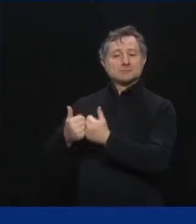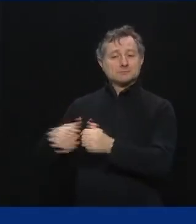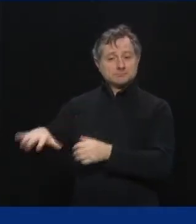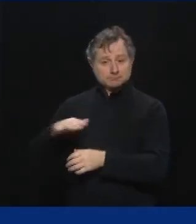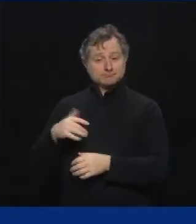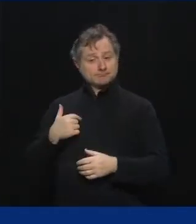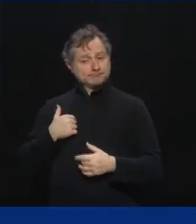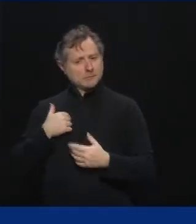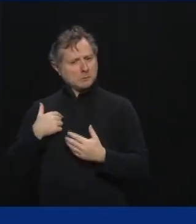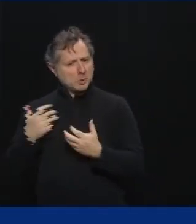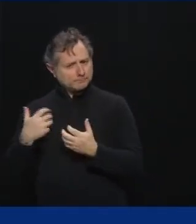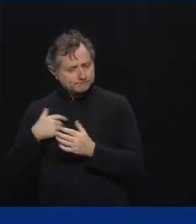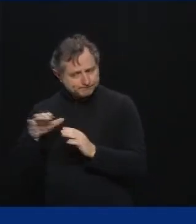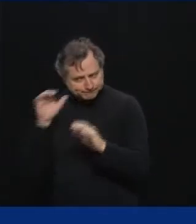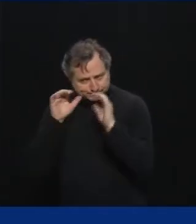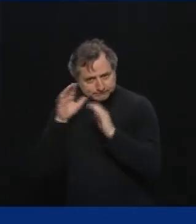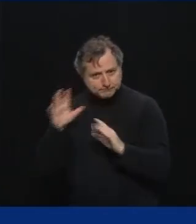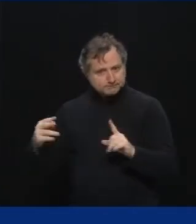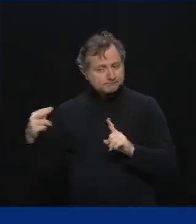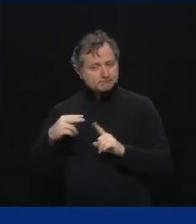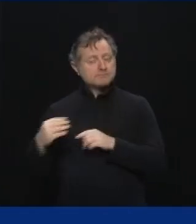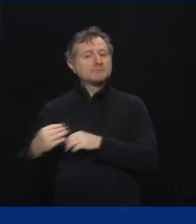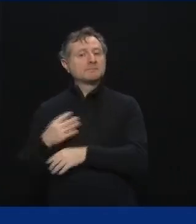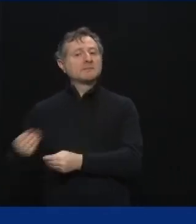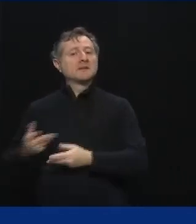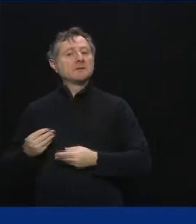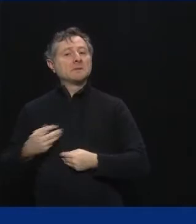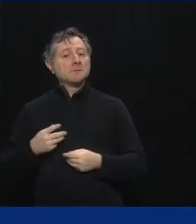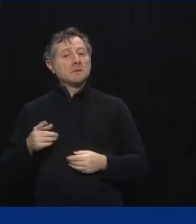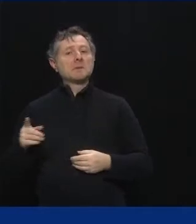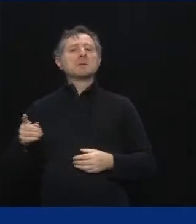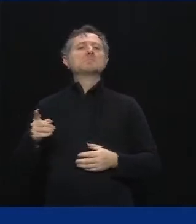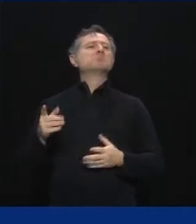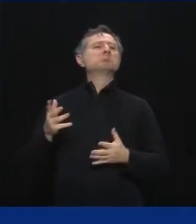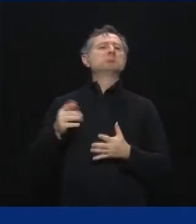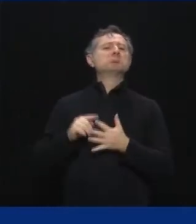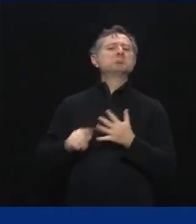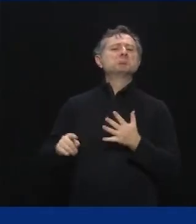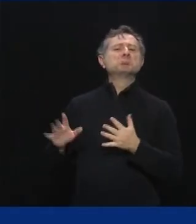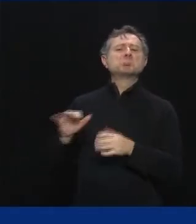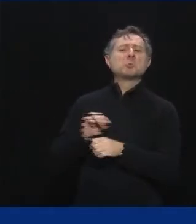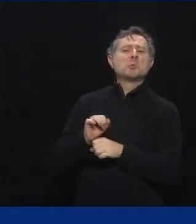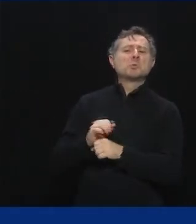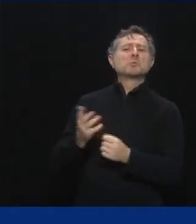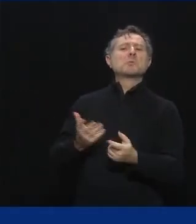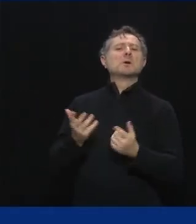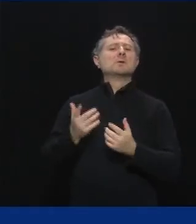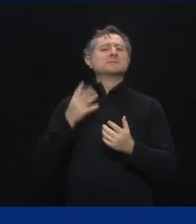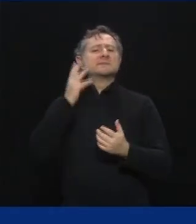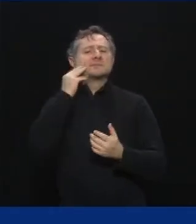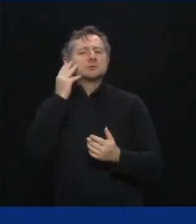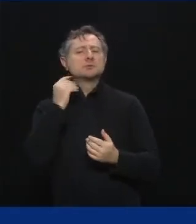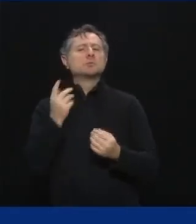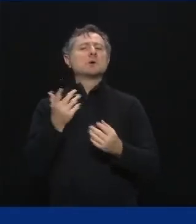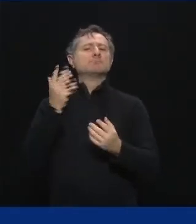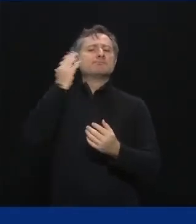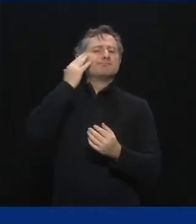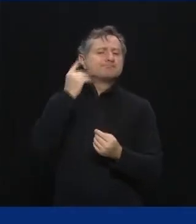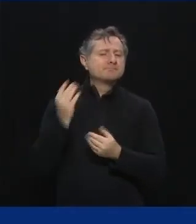STATE CHAPTER OF THE AMERICAN ACADEMY OF PEDIATRICS. I WANT TO TELL THEM DIRECTLY FROM ME HOW IMPORTANT THIS IS, THAT THEY MAKE SURE THAT THEY HAVE THE SUPPLIES.